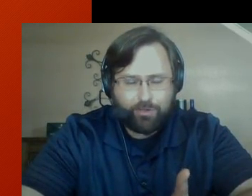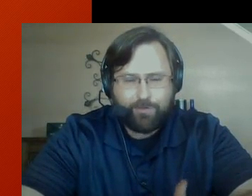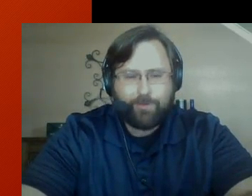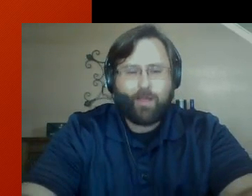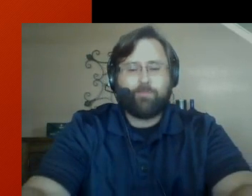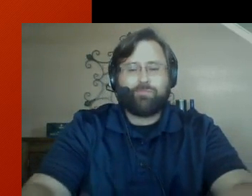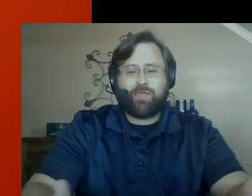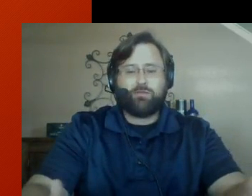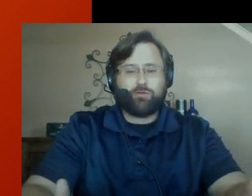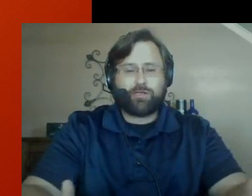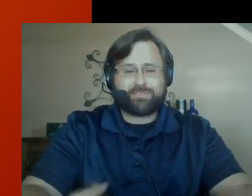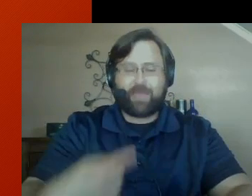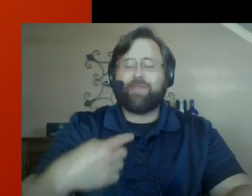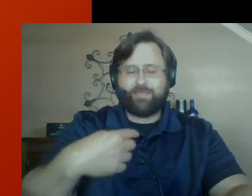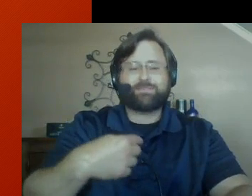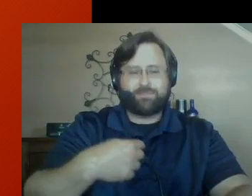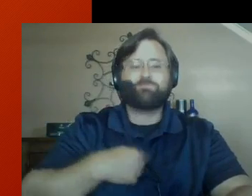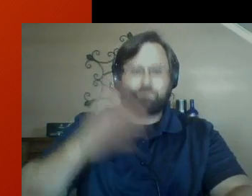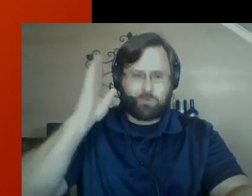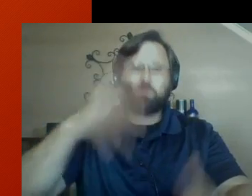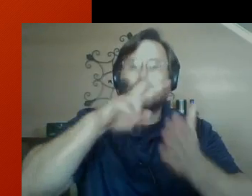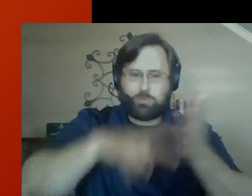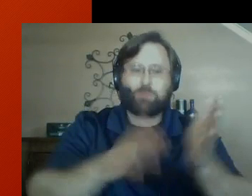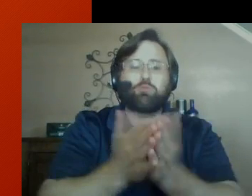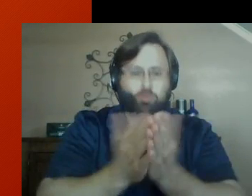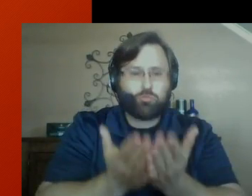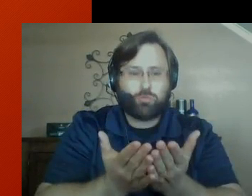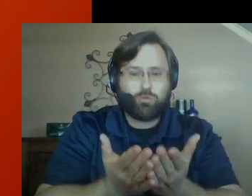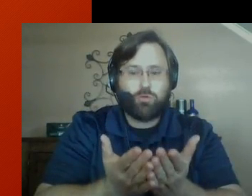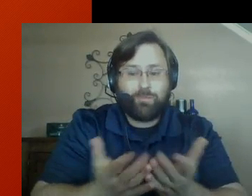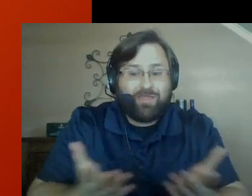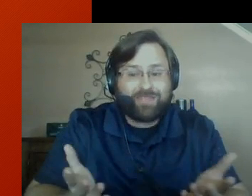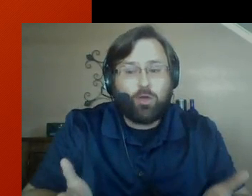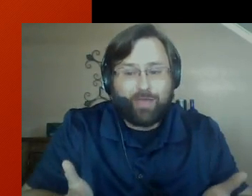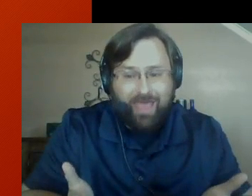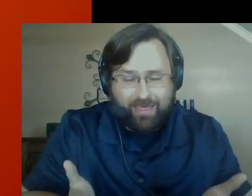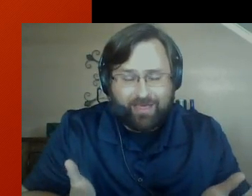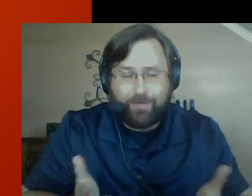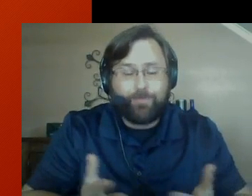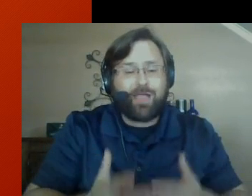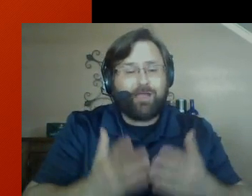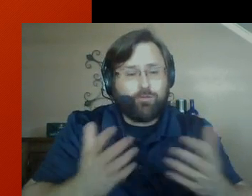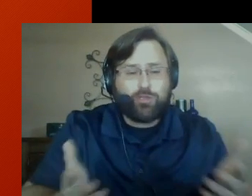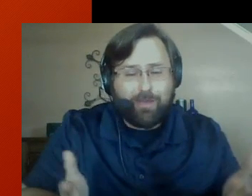then you're going to signthat as and that's okay i know that you might be